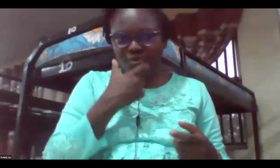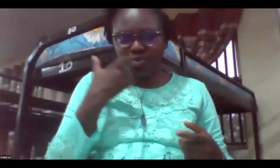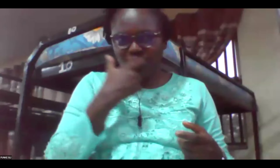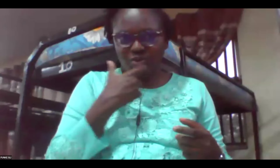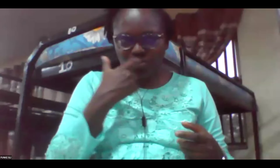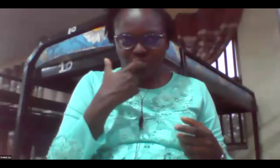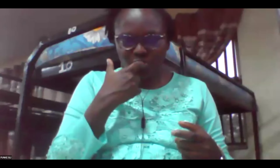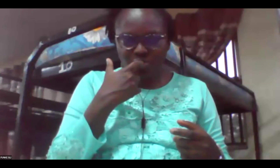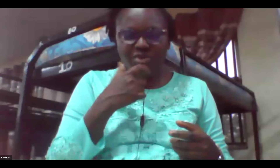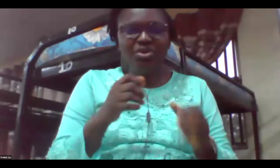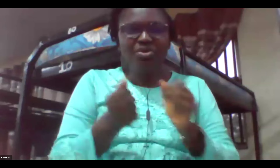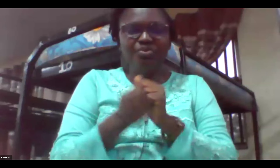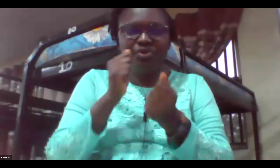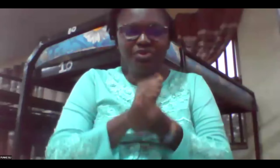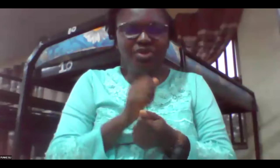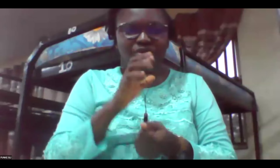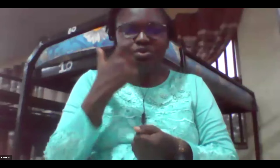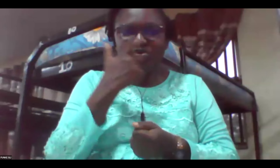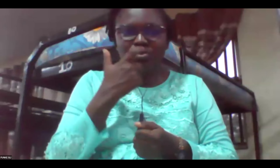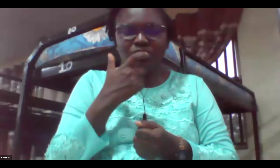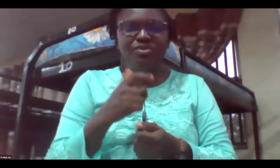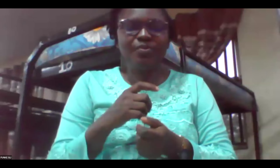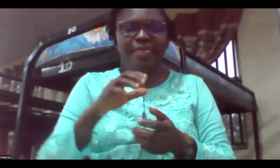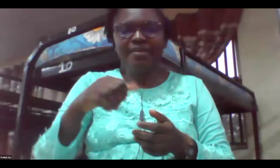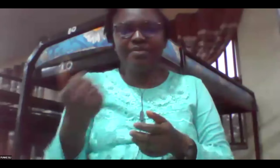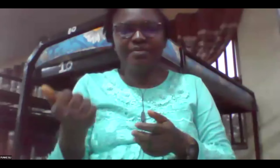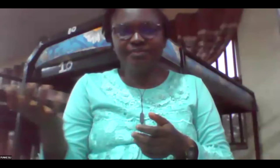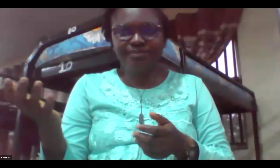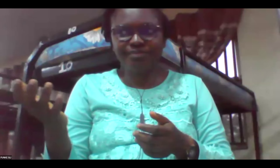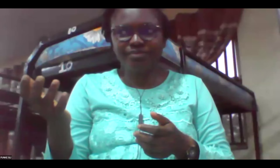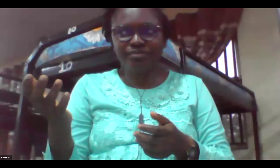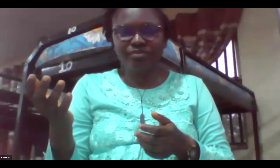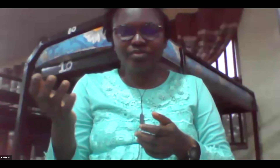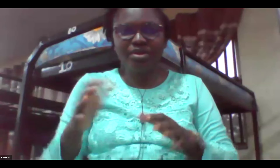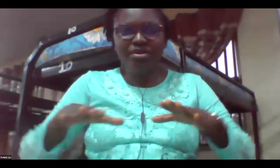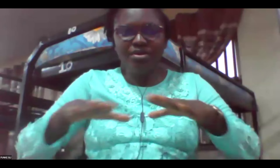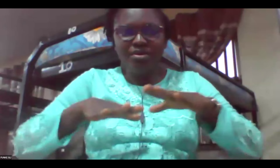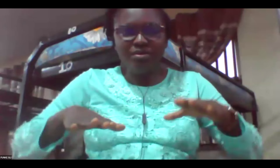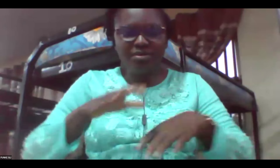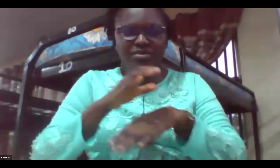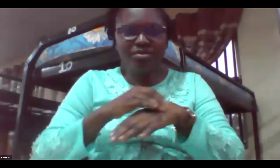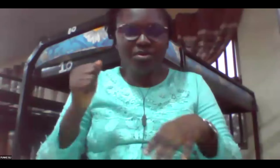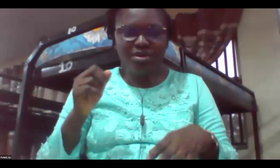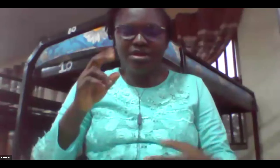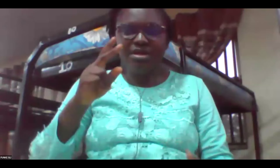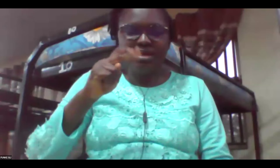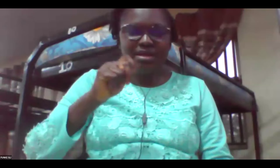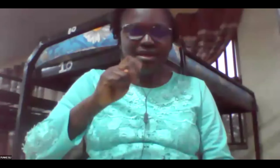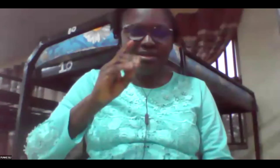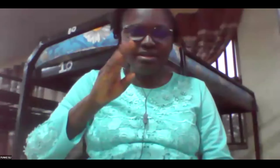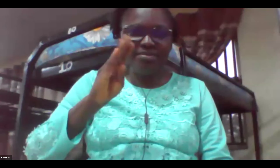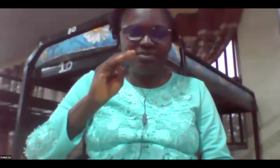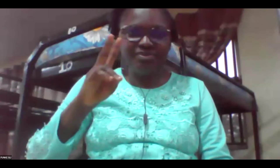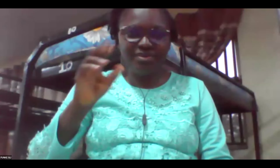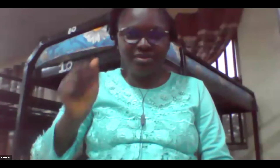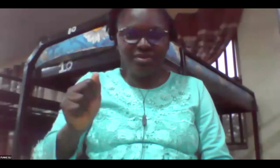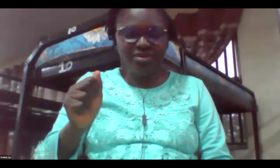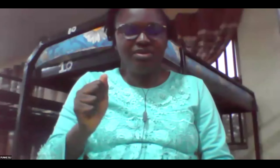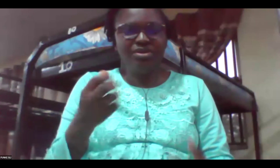It will translate text to speech. There's also another platform that is called Ndva, which is also a software.